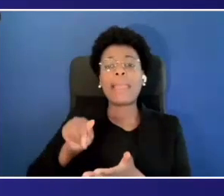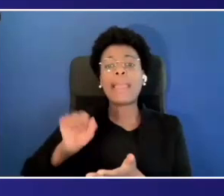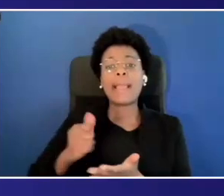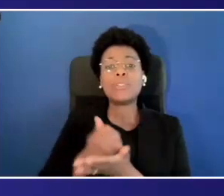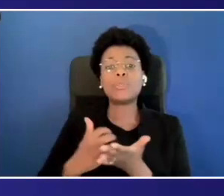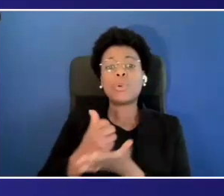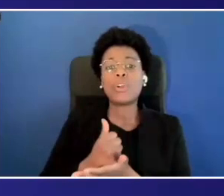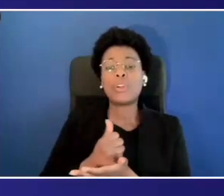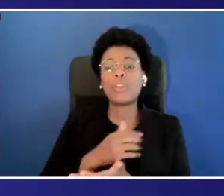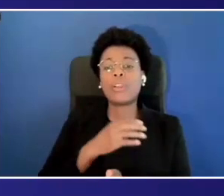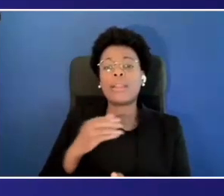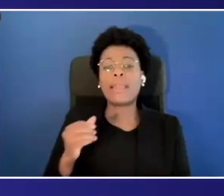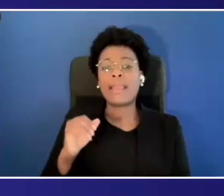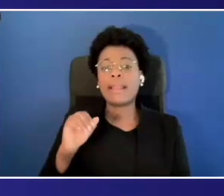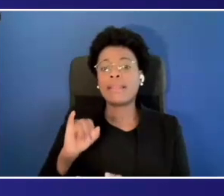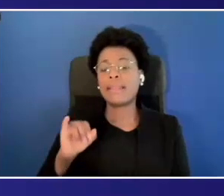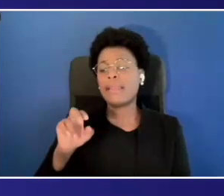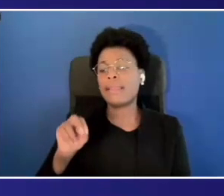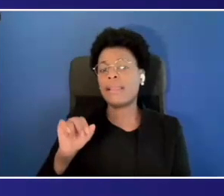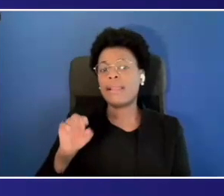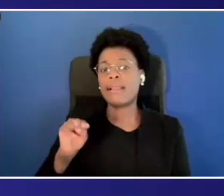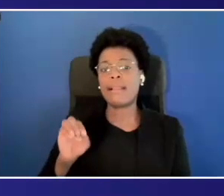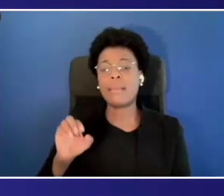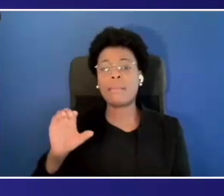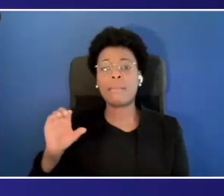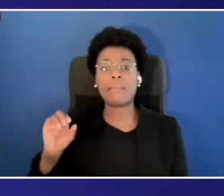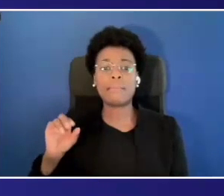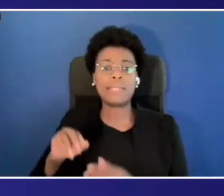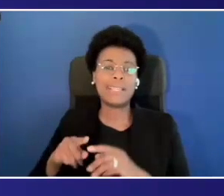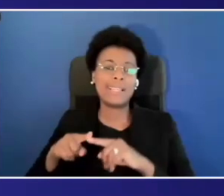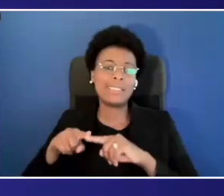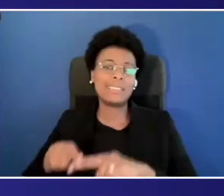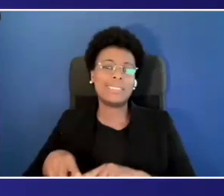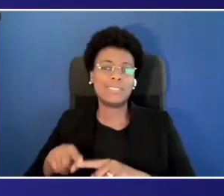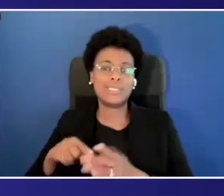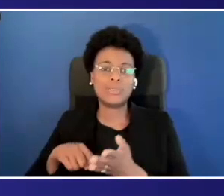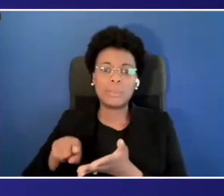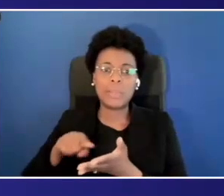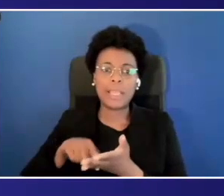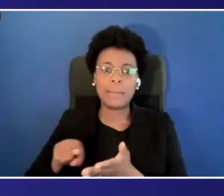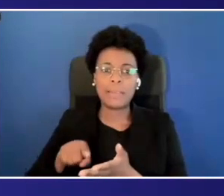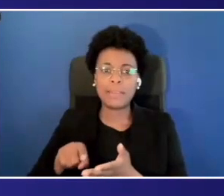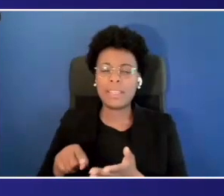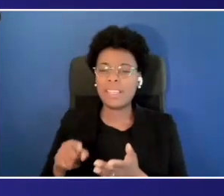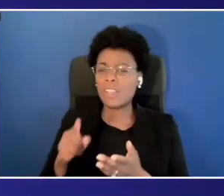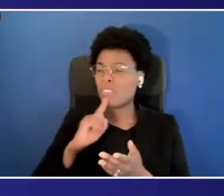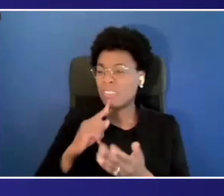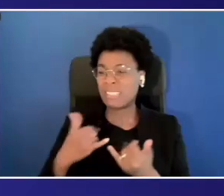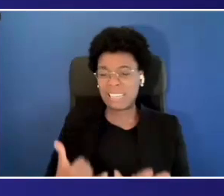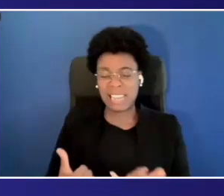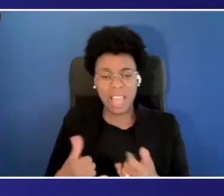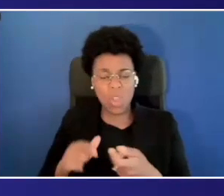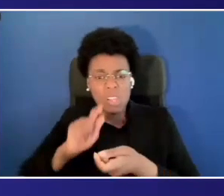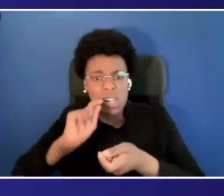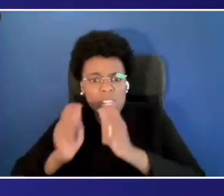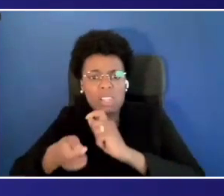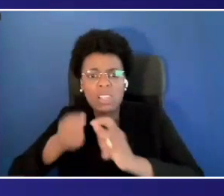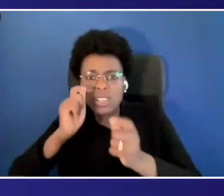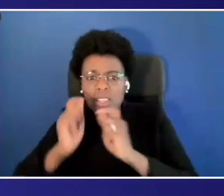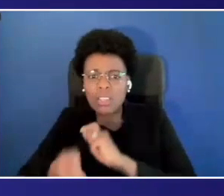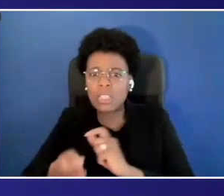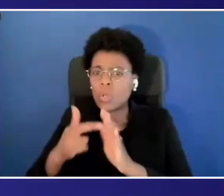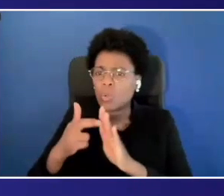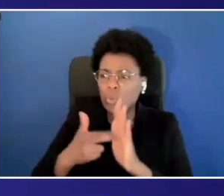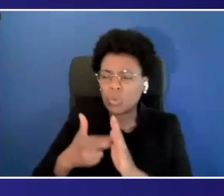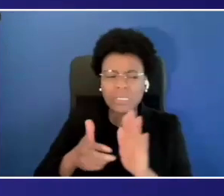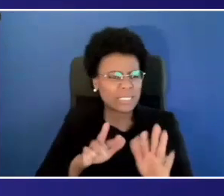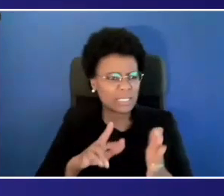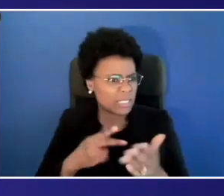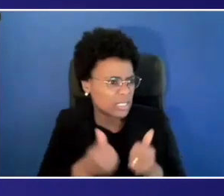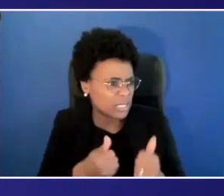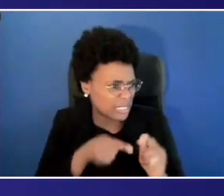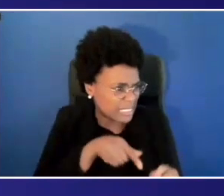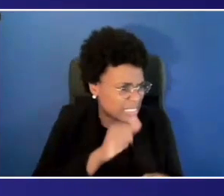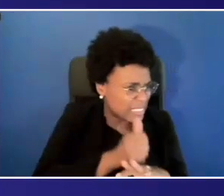For many students loan repayment can be a maze of options, terms and shifting rules. We believe that a clearer, more predictable framework is essential.